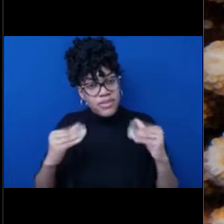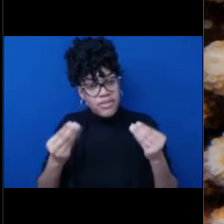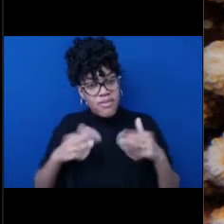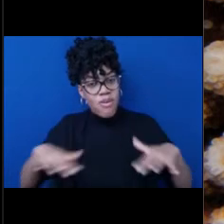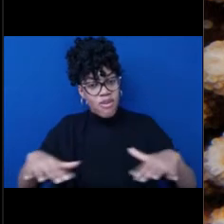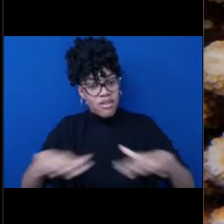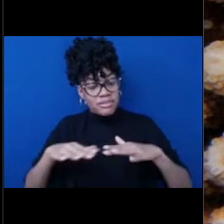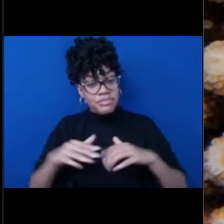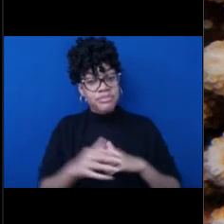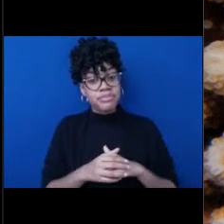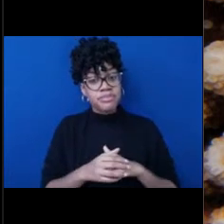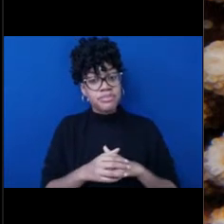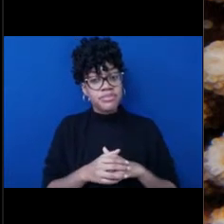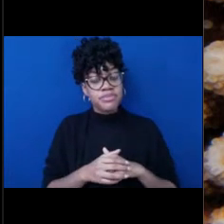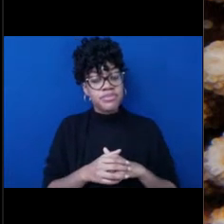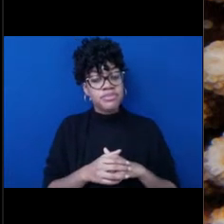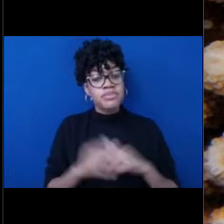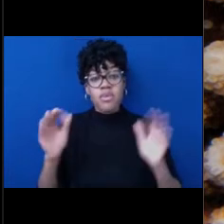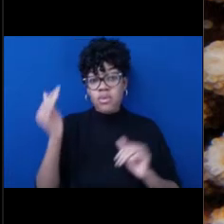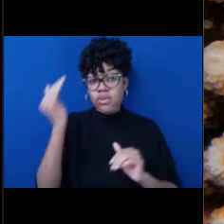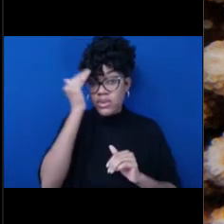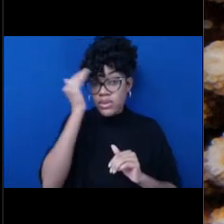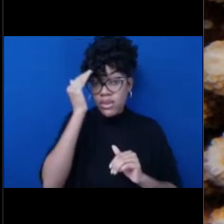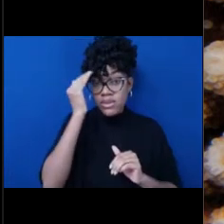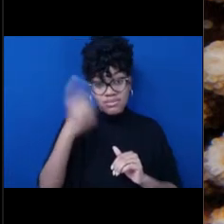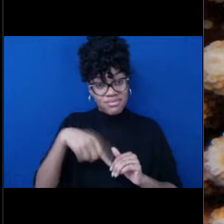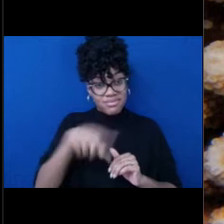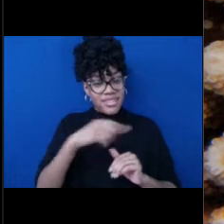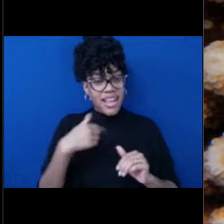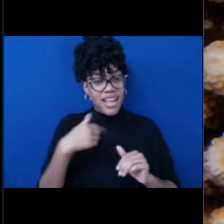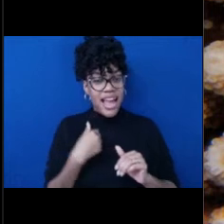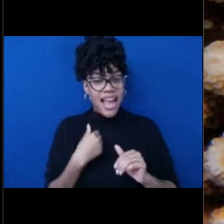We know that they have stinging tentacles,